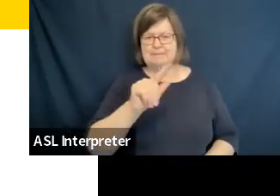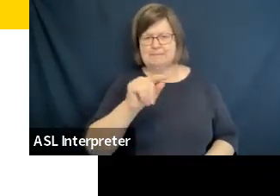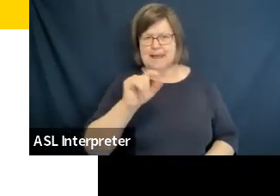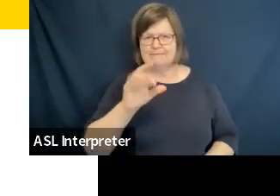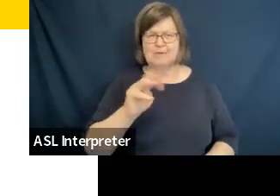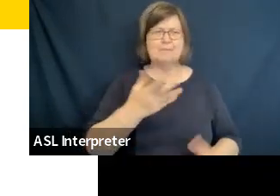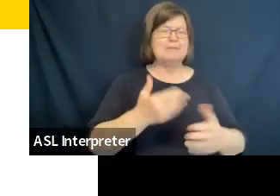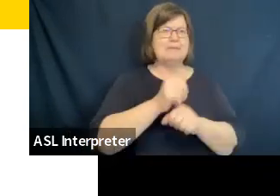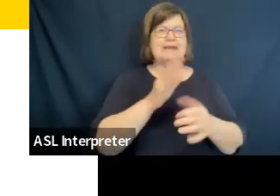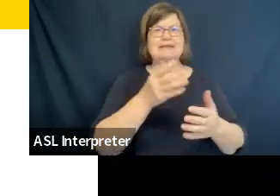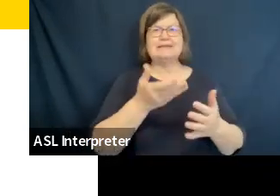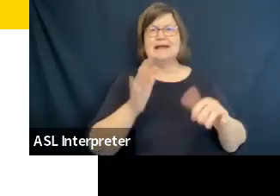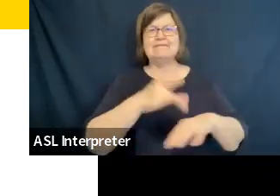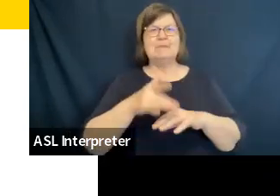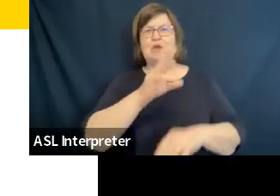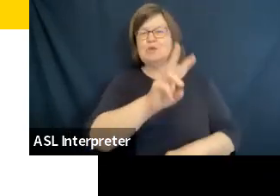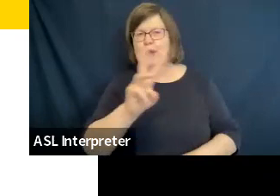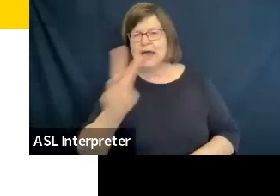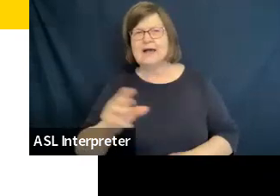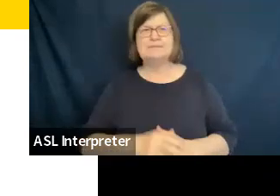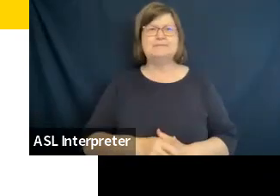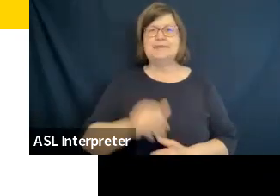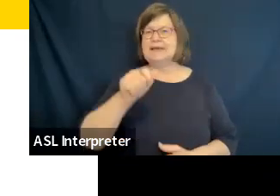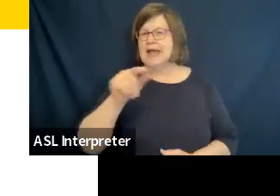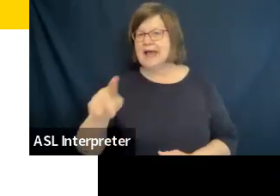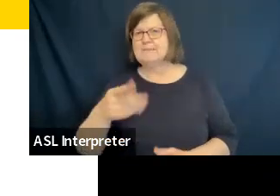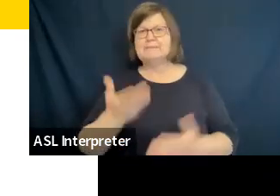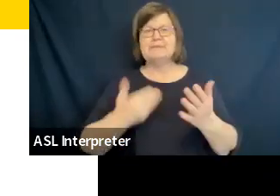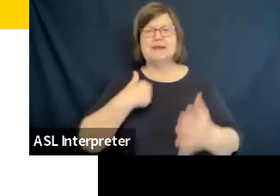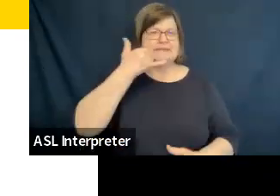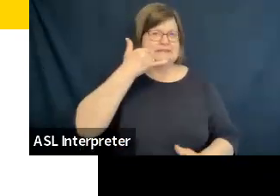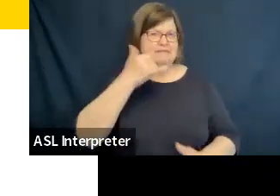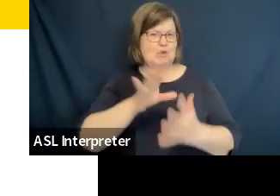and maybe having a telephone option for meeting with a provider, for example,